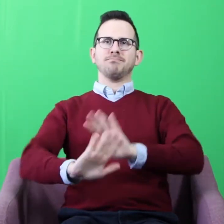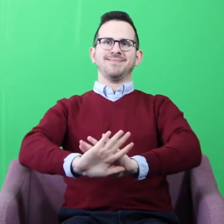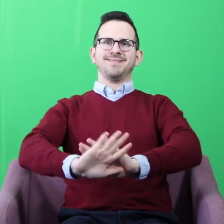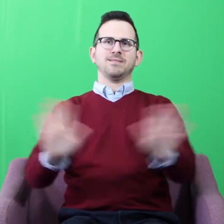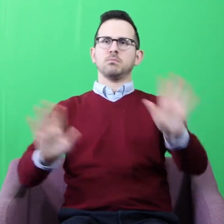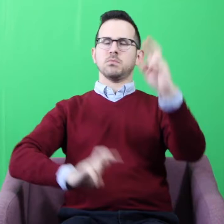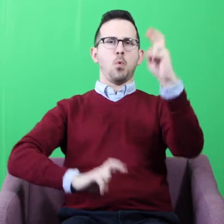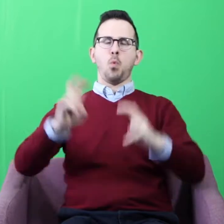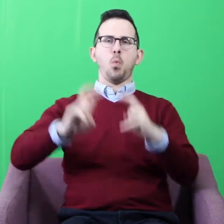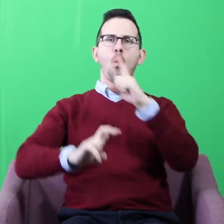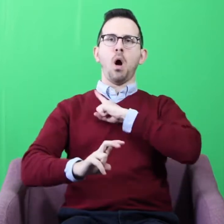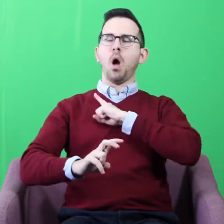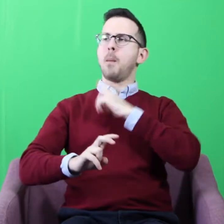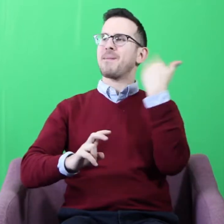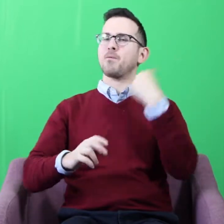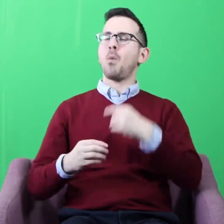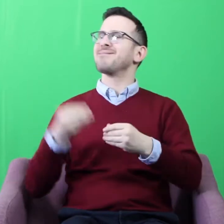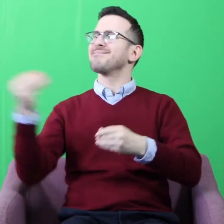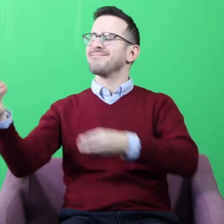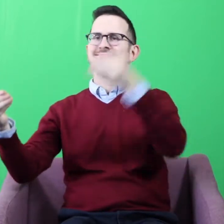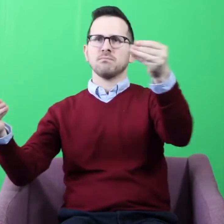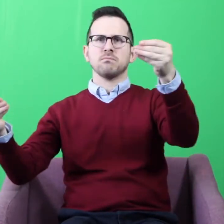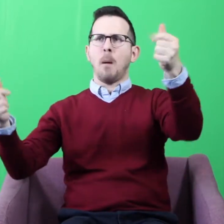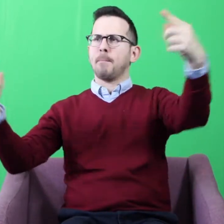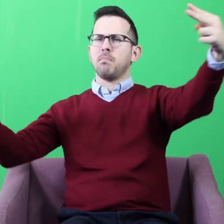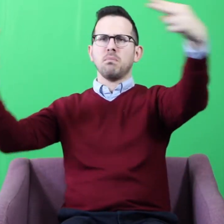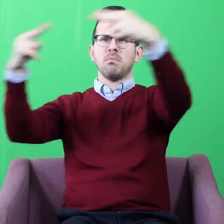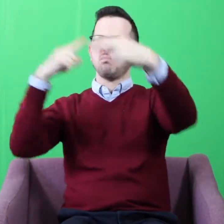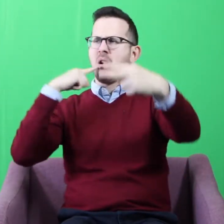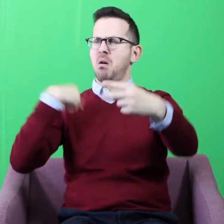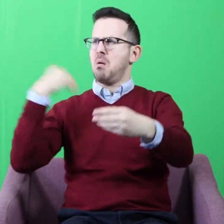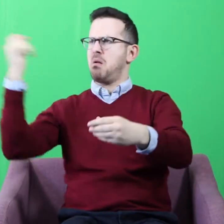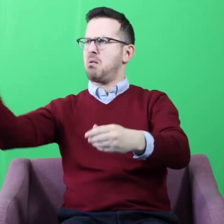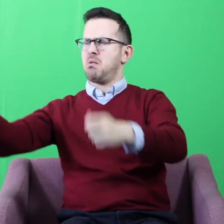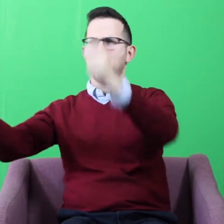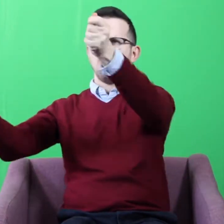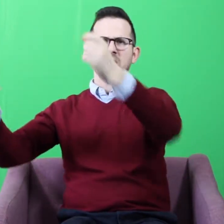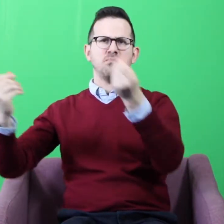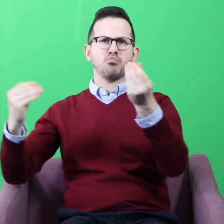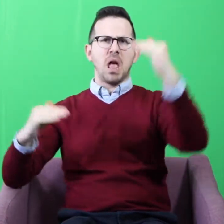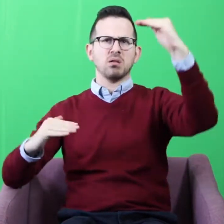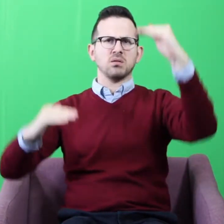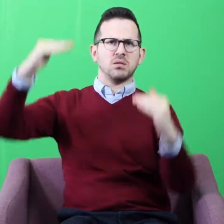that applied to all clients without argument. Clients learnt they were being charged more than another client